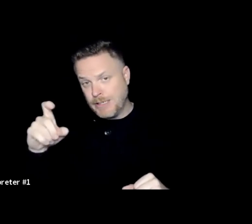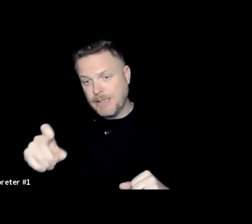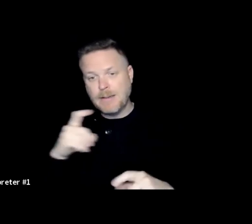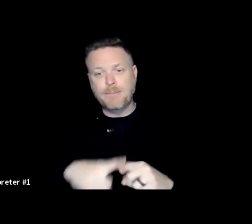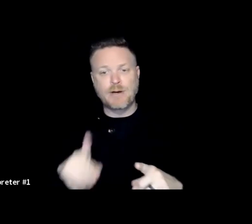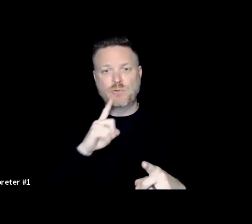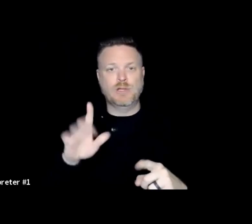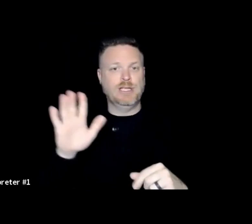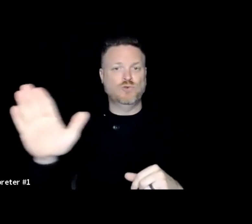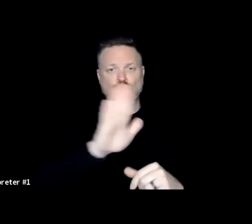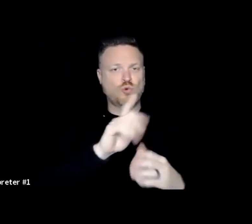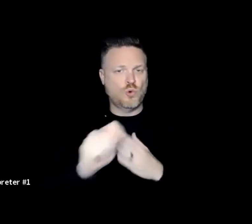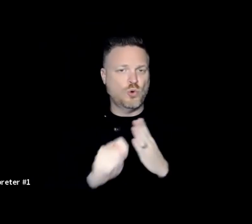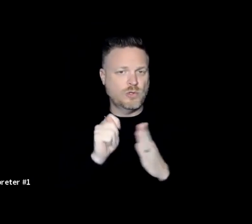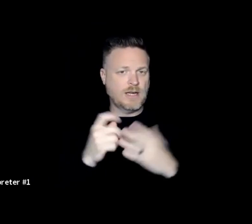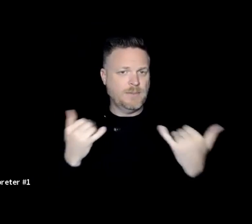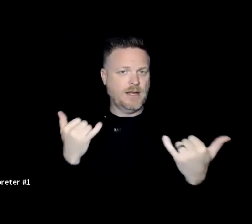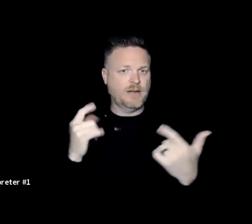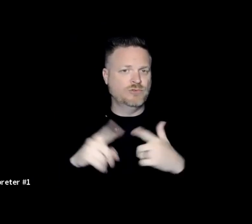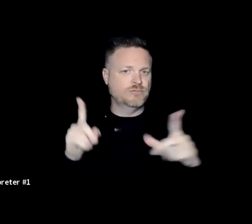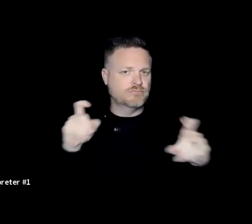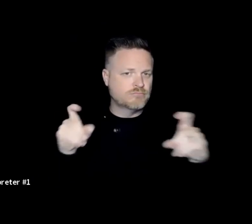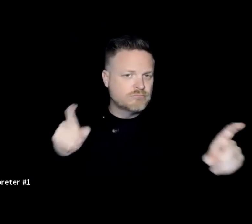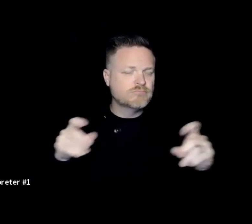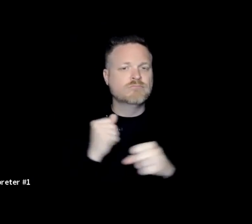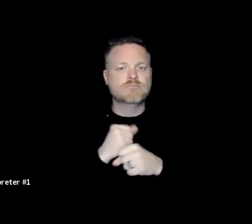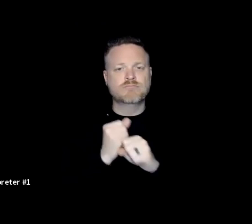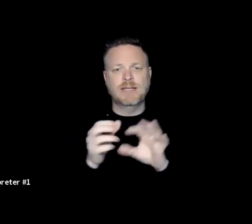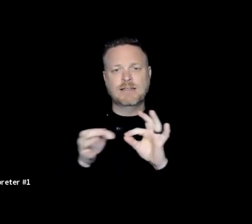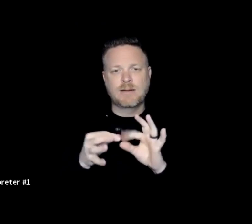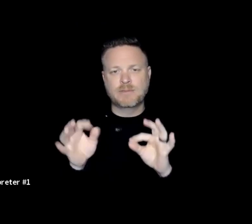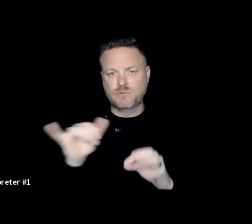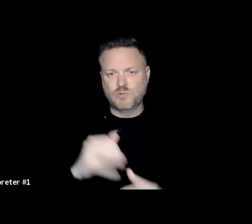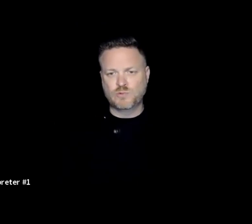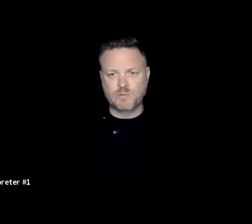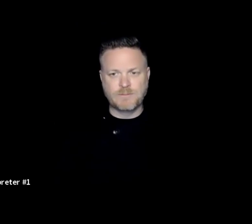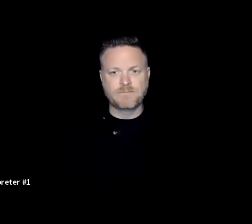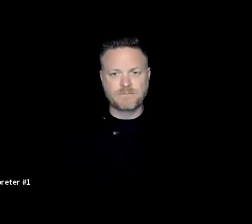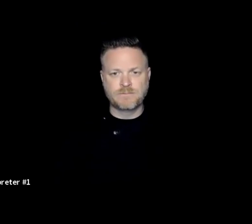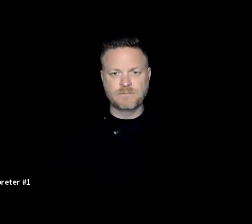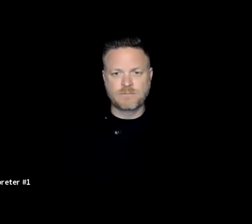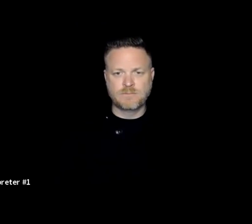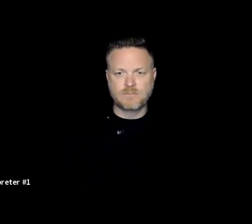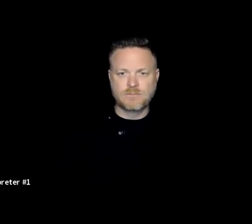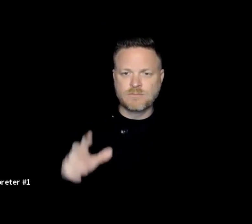is your time to ask questions and make comments. >> Julie, this is Karen McAvoy.